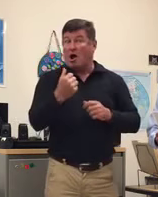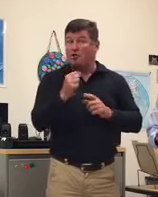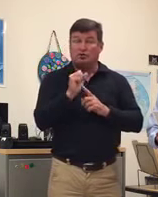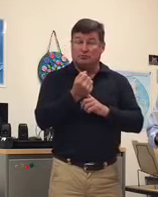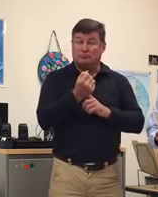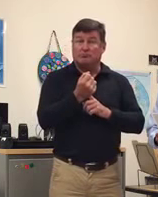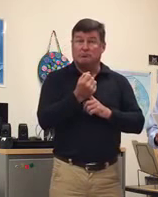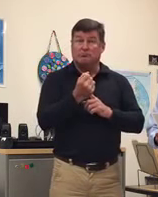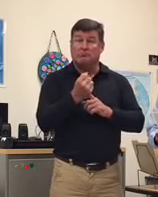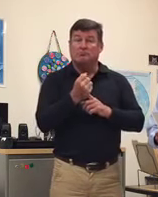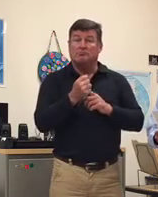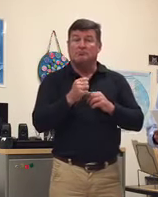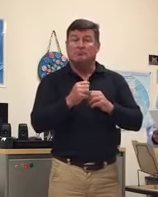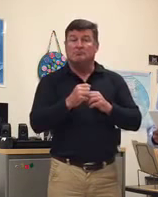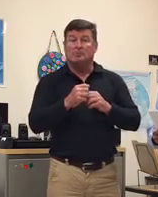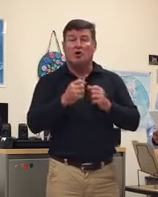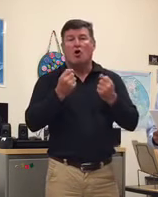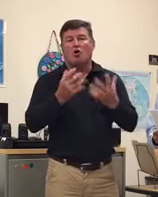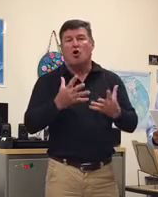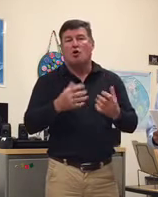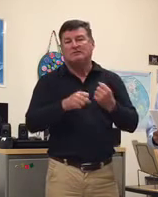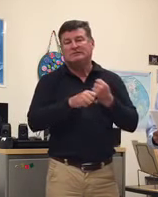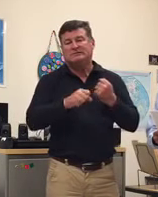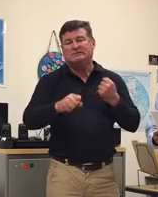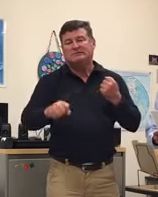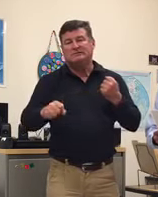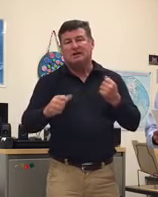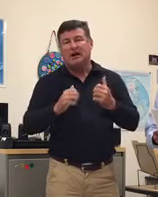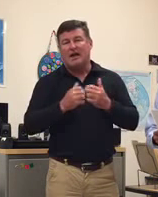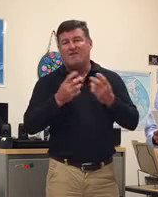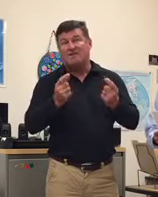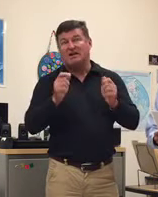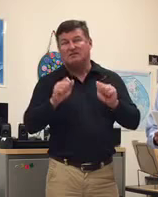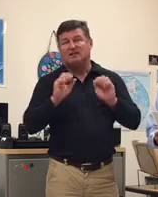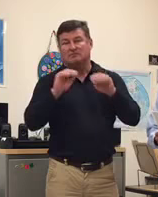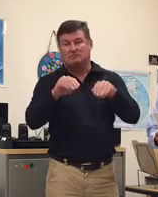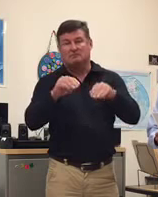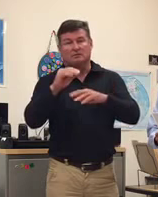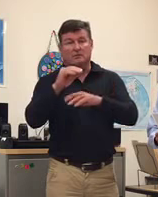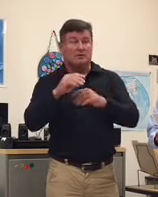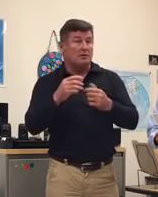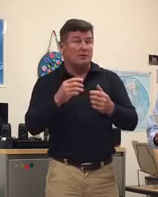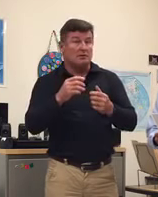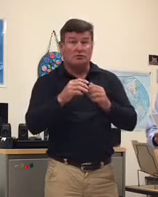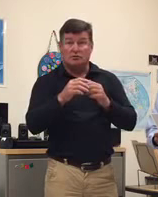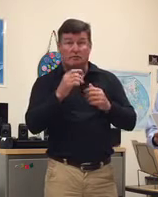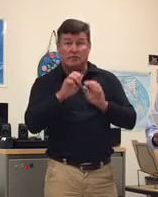There might be other circumstances that affect how quickly the equipment can be installed.